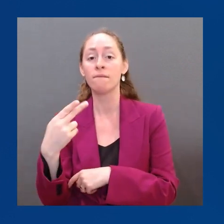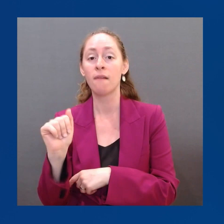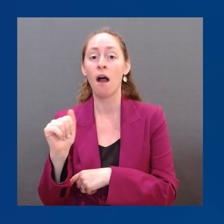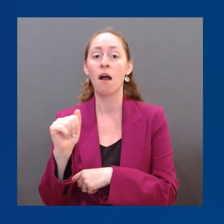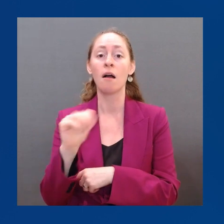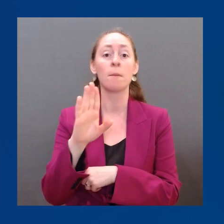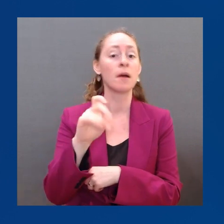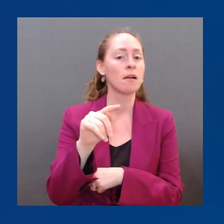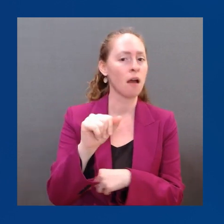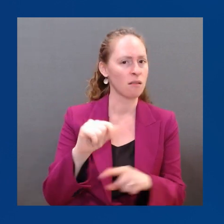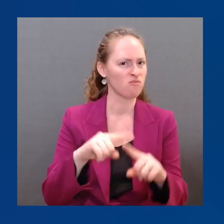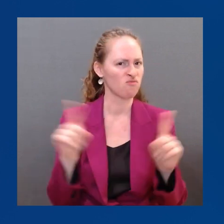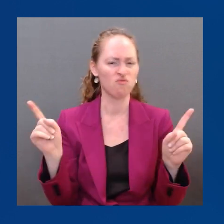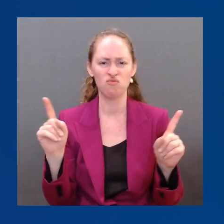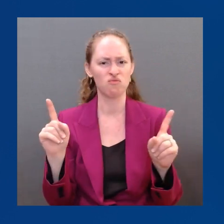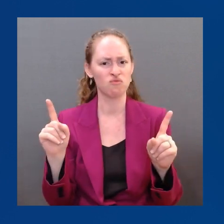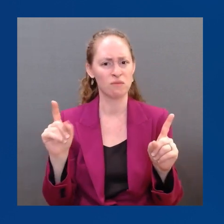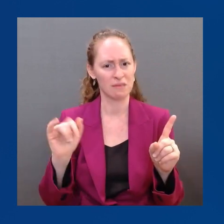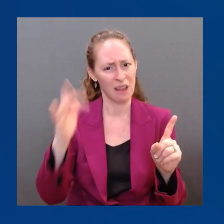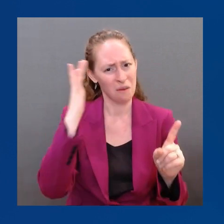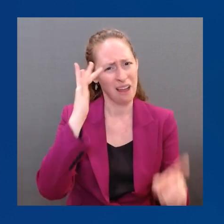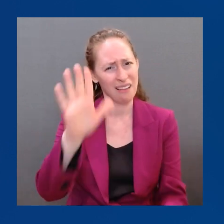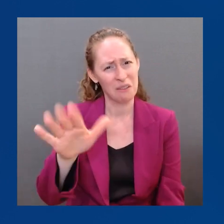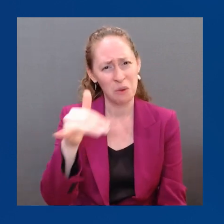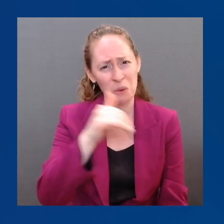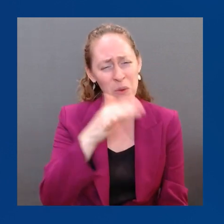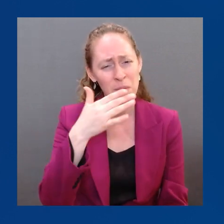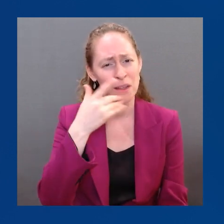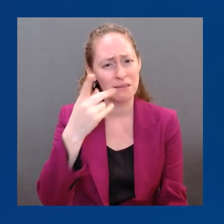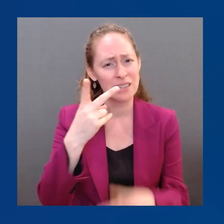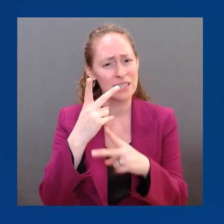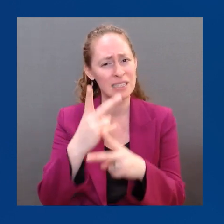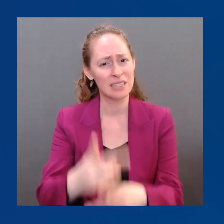And we're doing those studies about what the next boost should be --